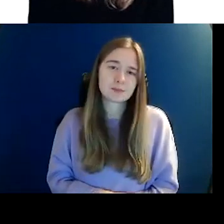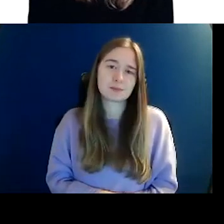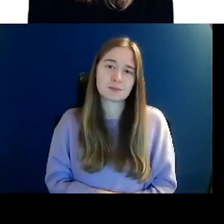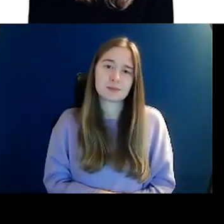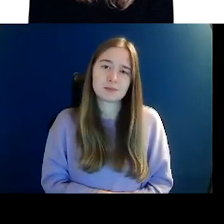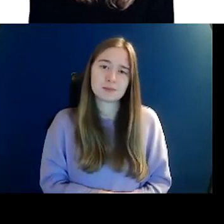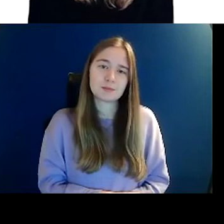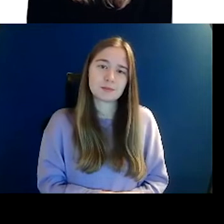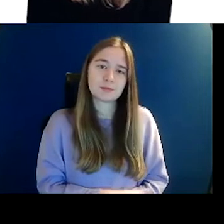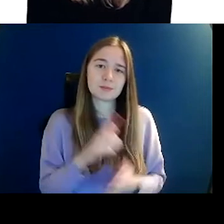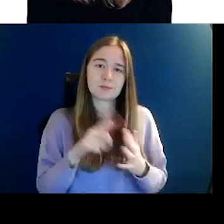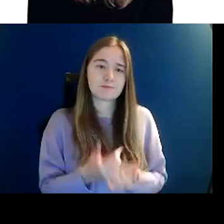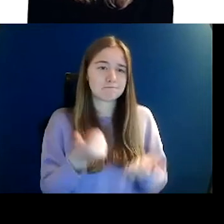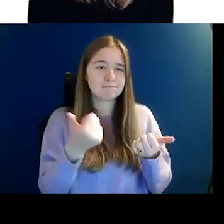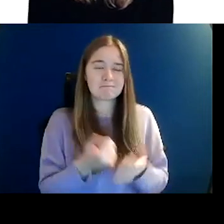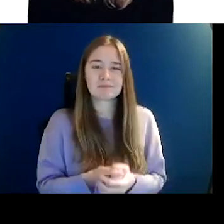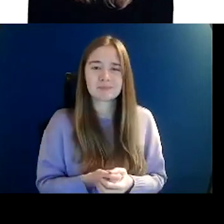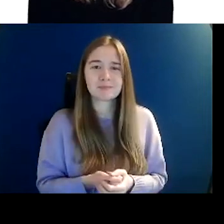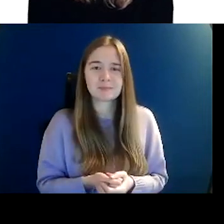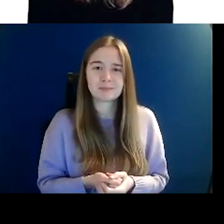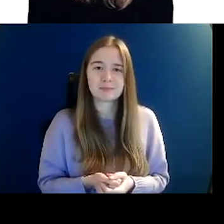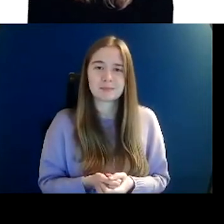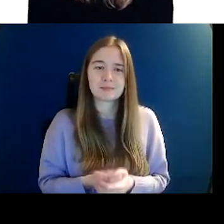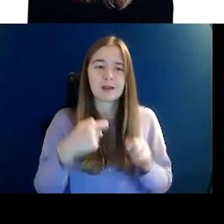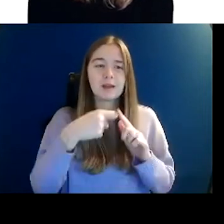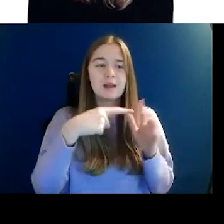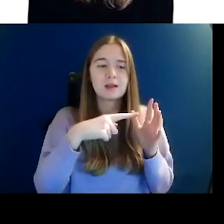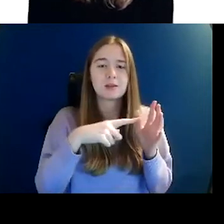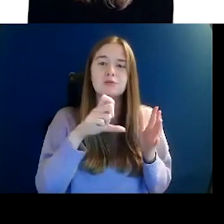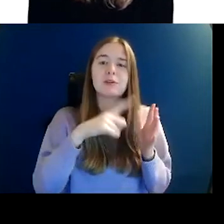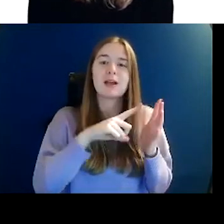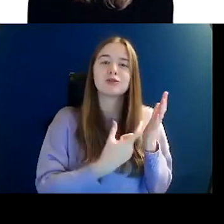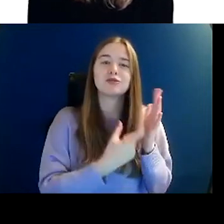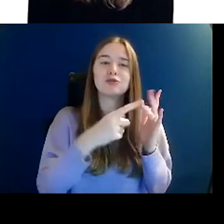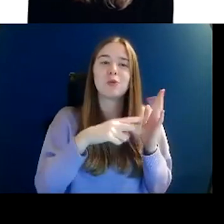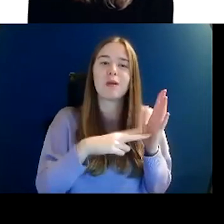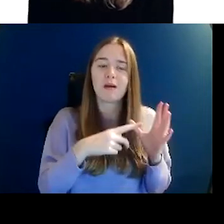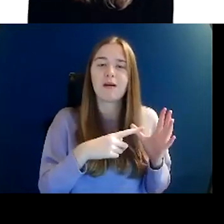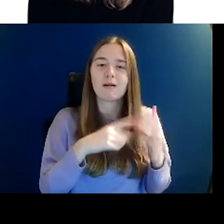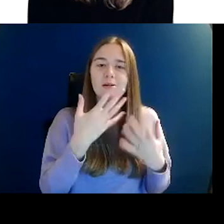Okay. And Catriona, you made a reference to you felt